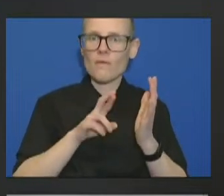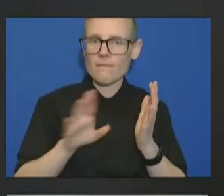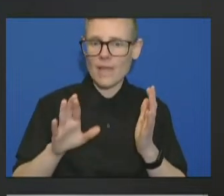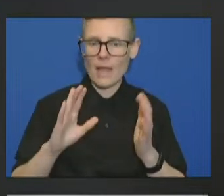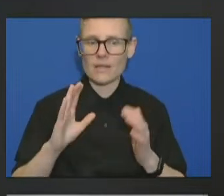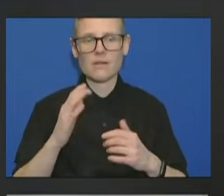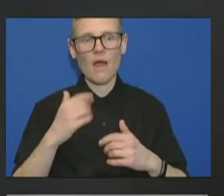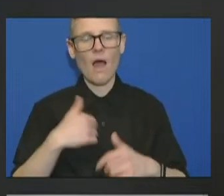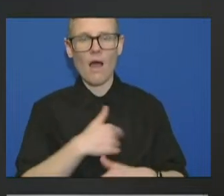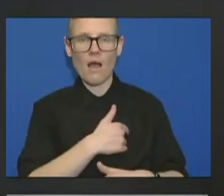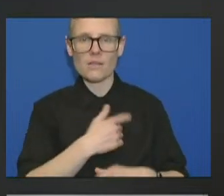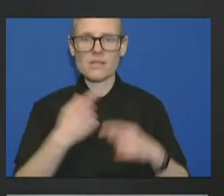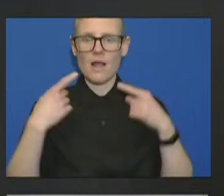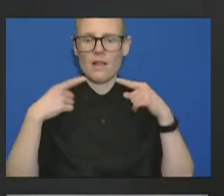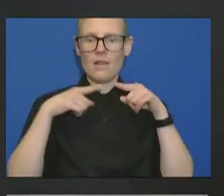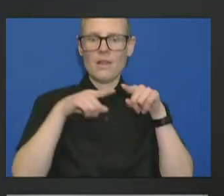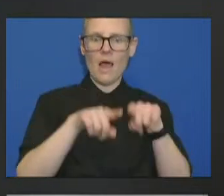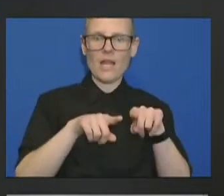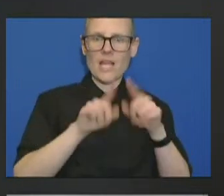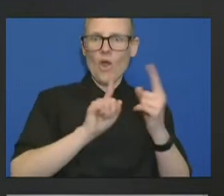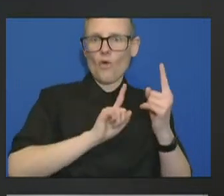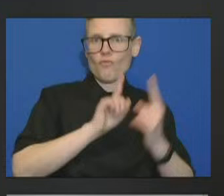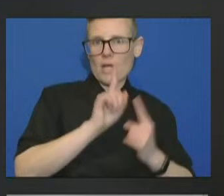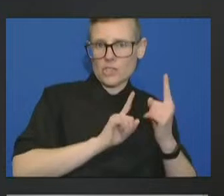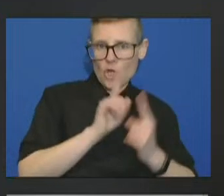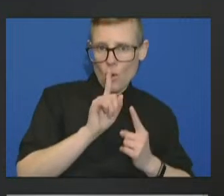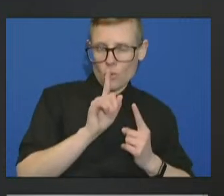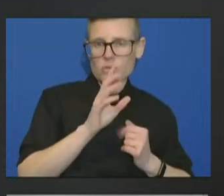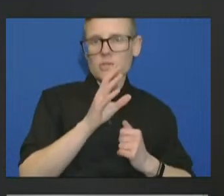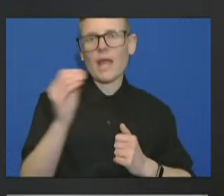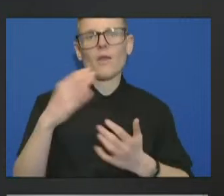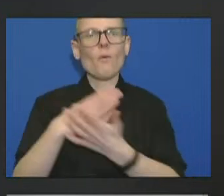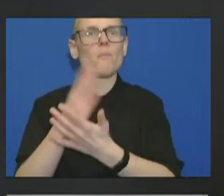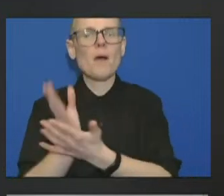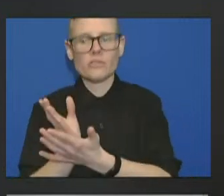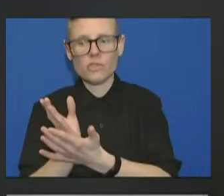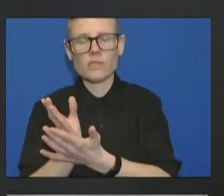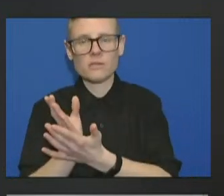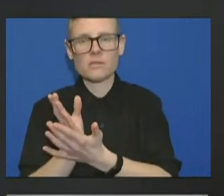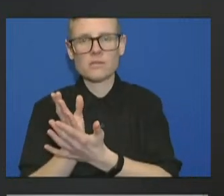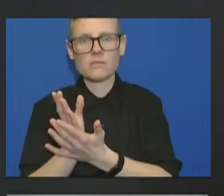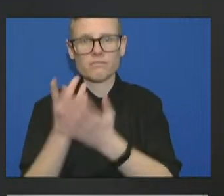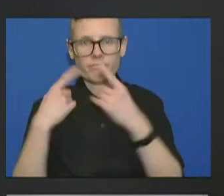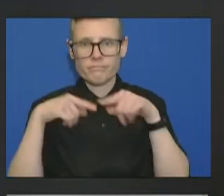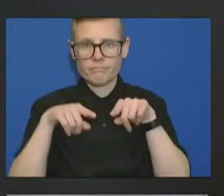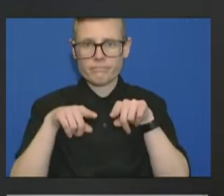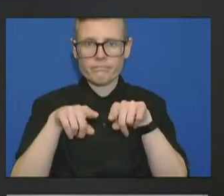special education really reflect